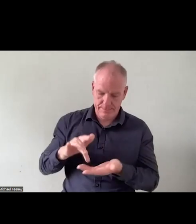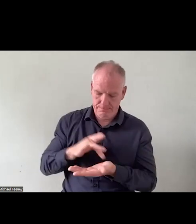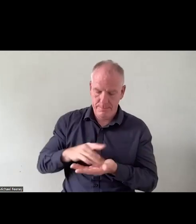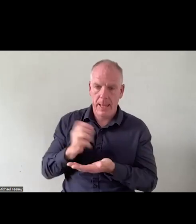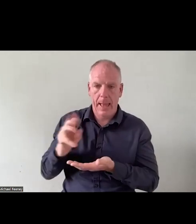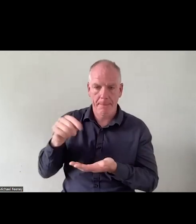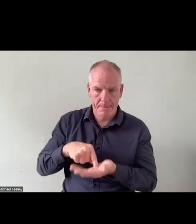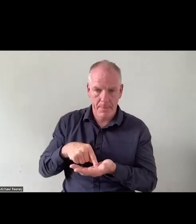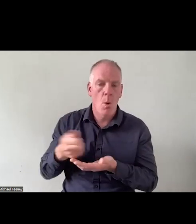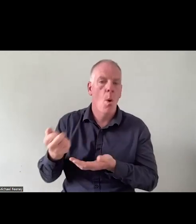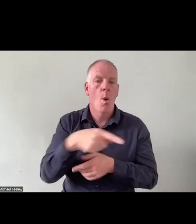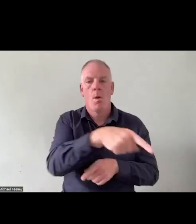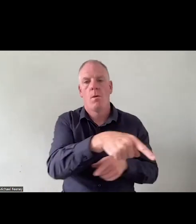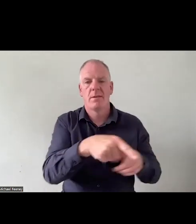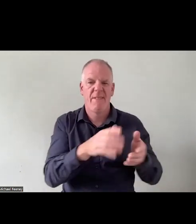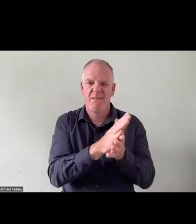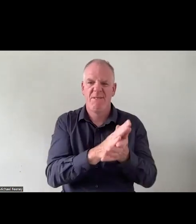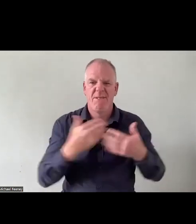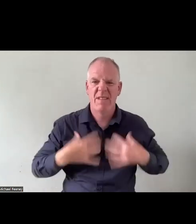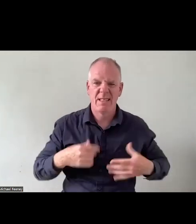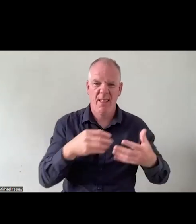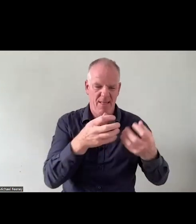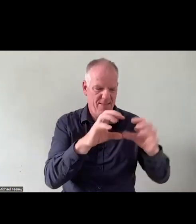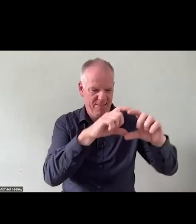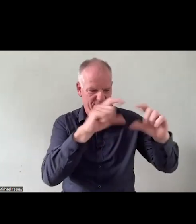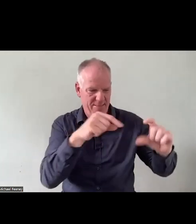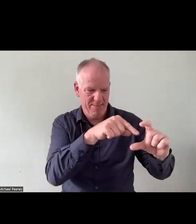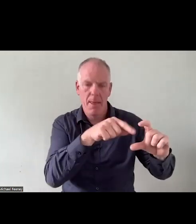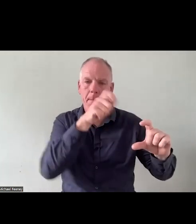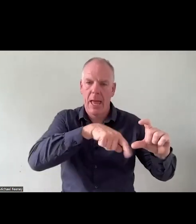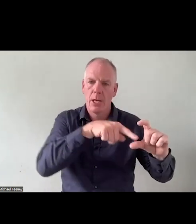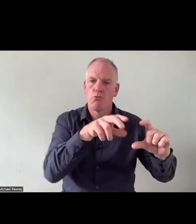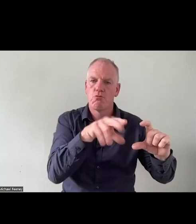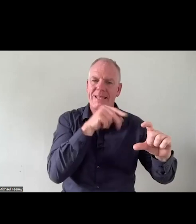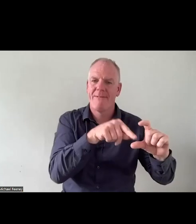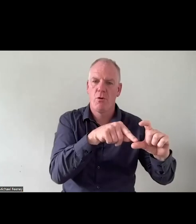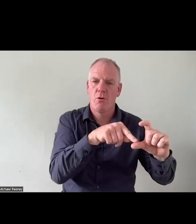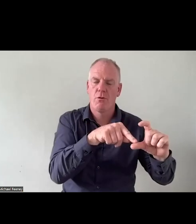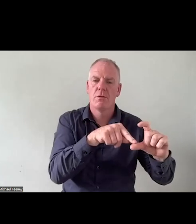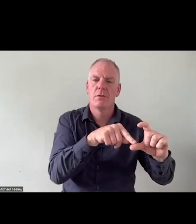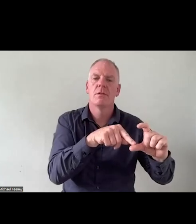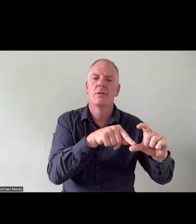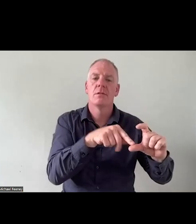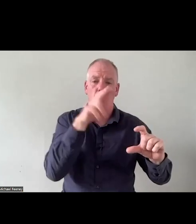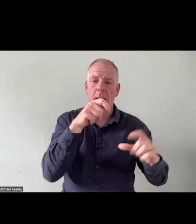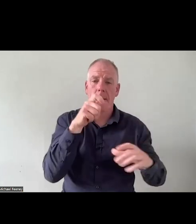or by a physical device that you buy from the system. And of course, you only need to buy one.